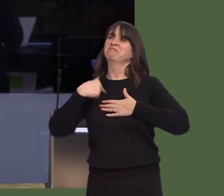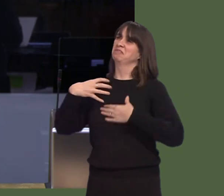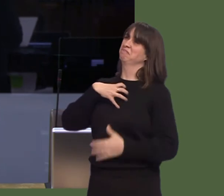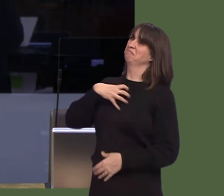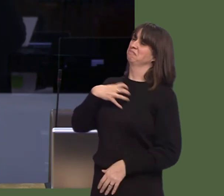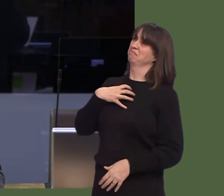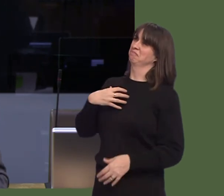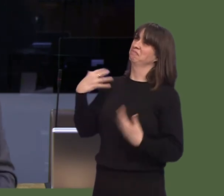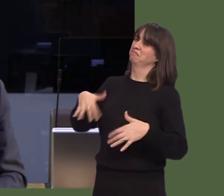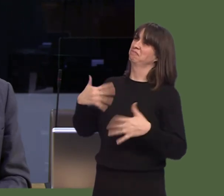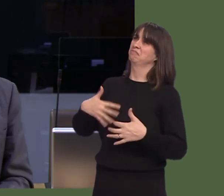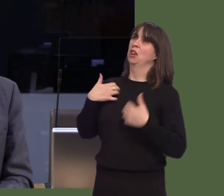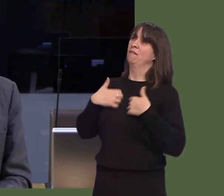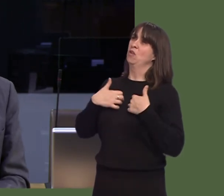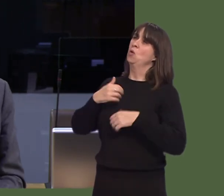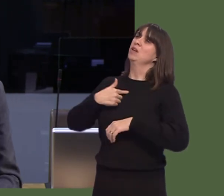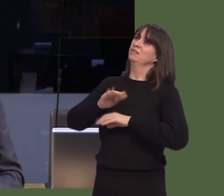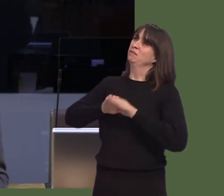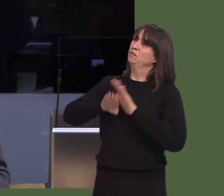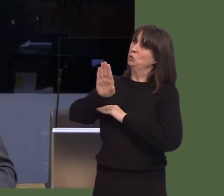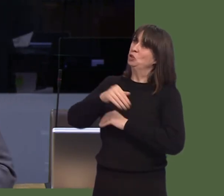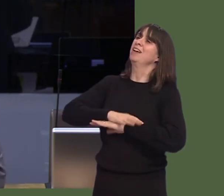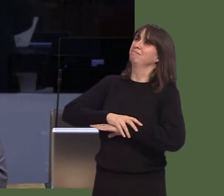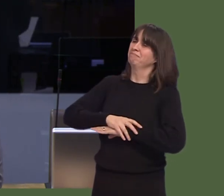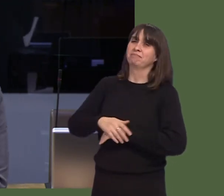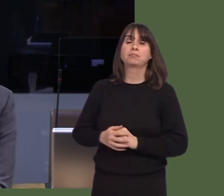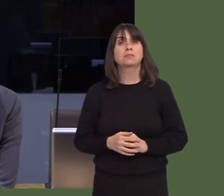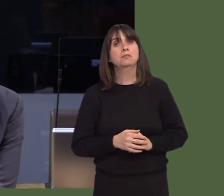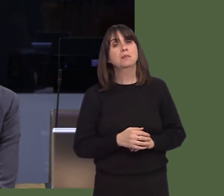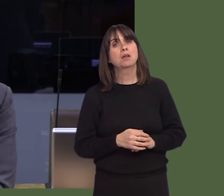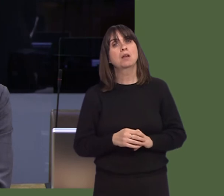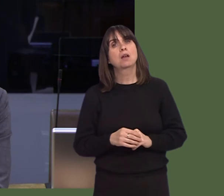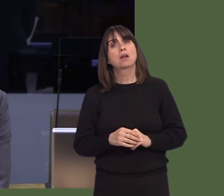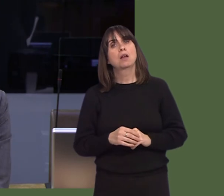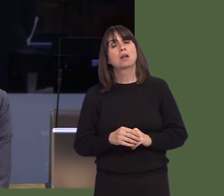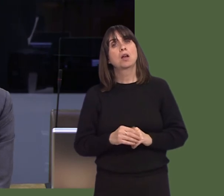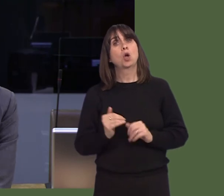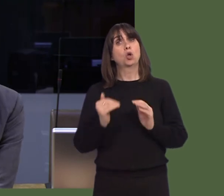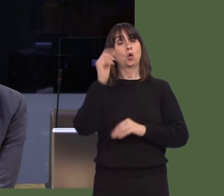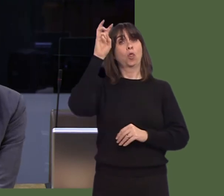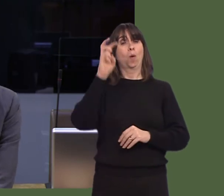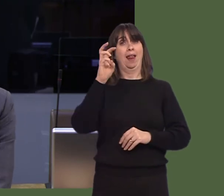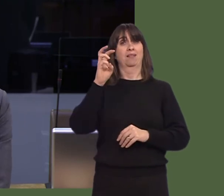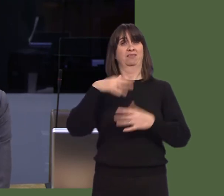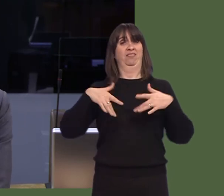These hill farmers are a symbol of a once proud industry brought to its knees in becoming a begging bowl economy of grants and regulations.